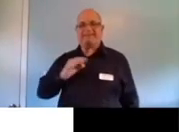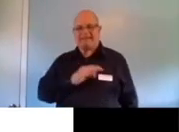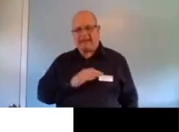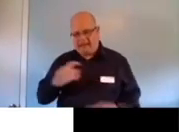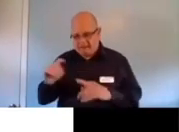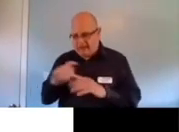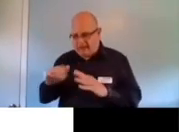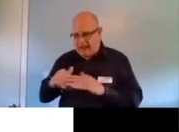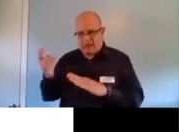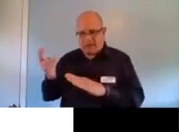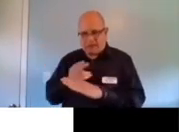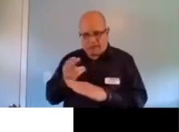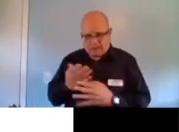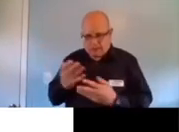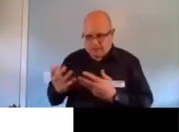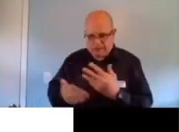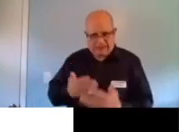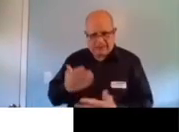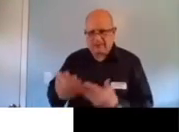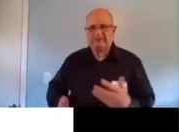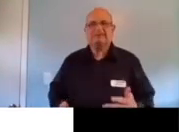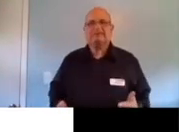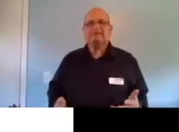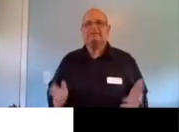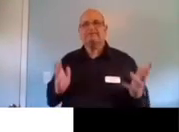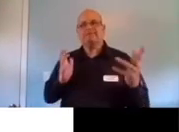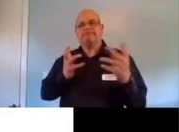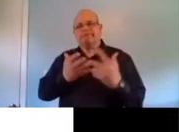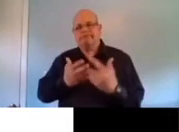to use the device. All of it should go together.